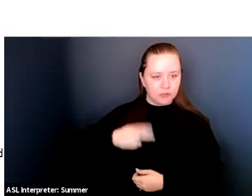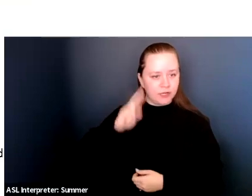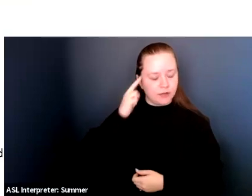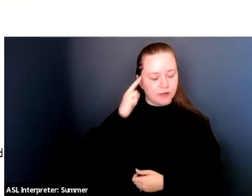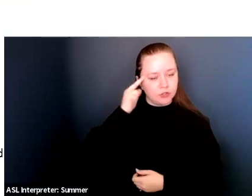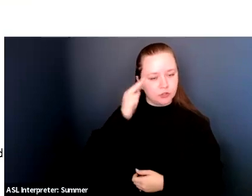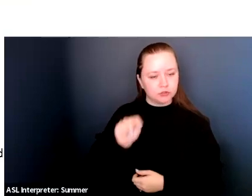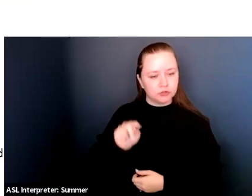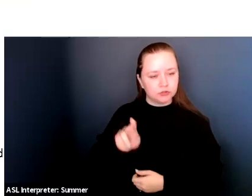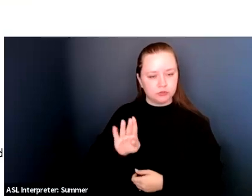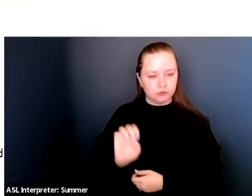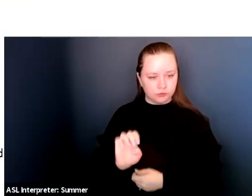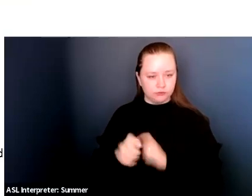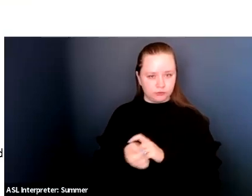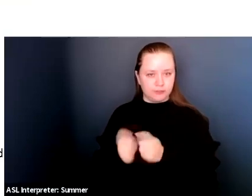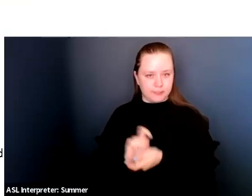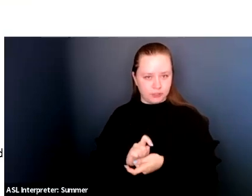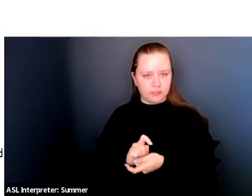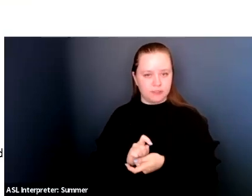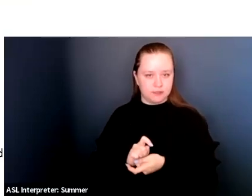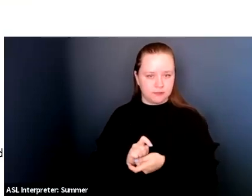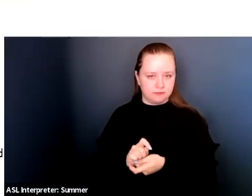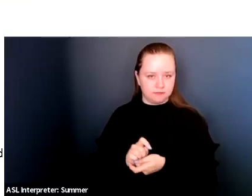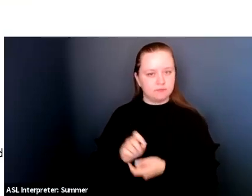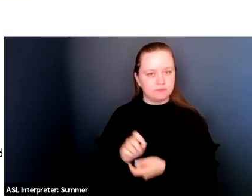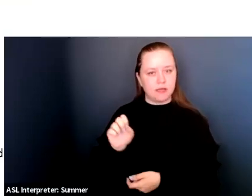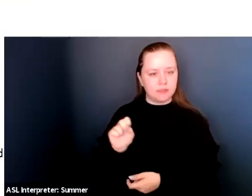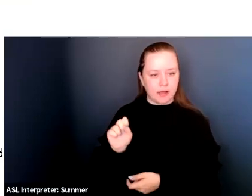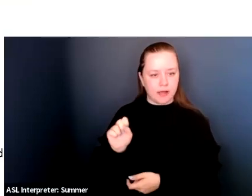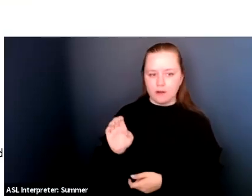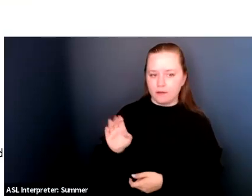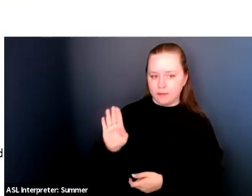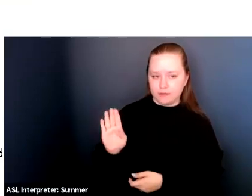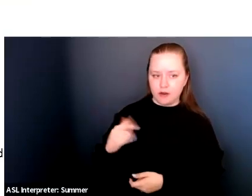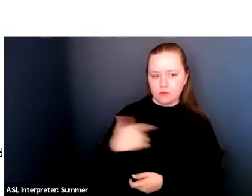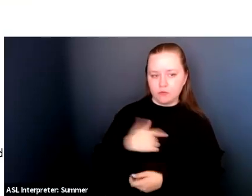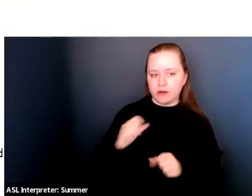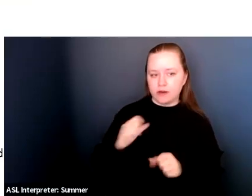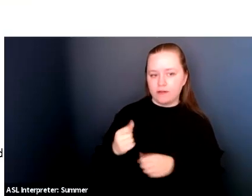spina bifida that we can help improve and optimize health.